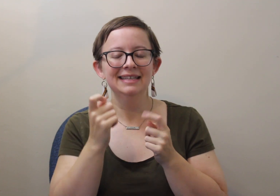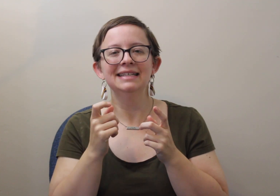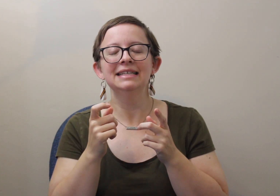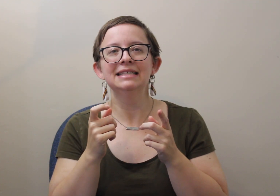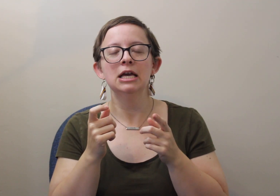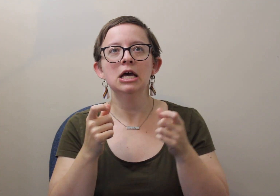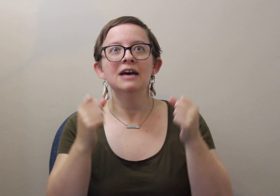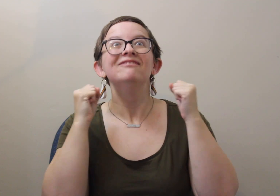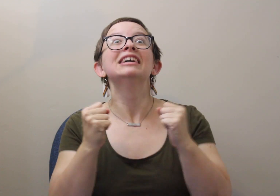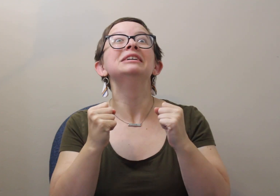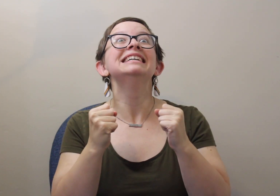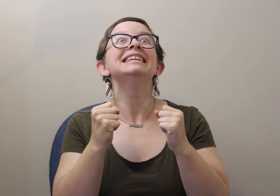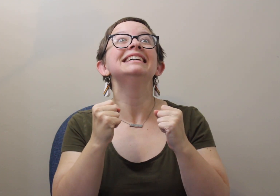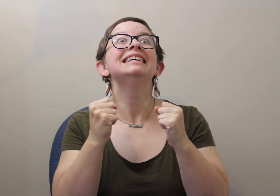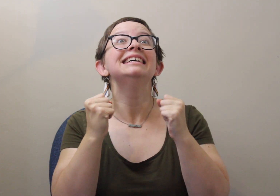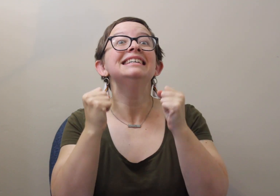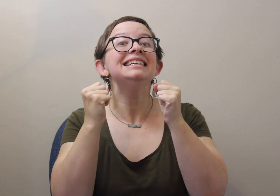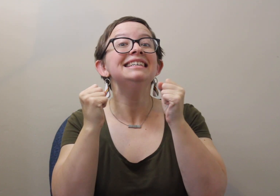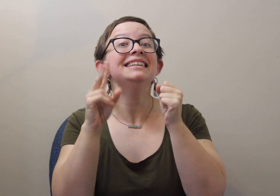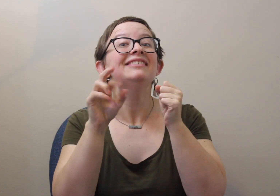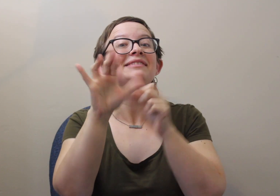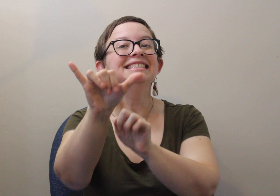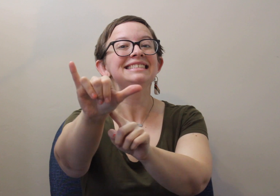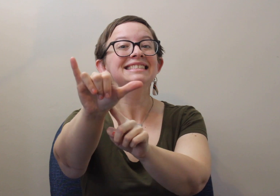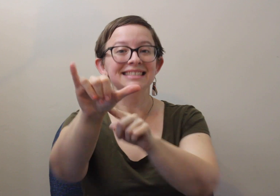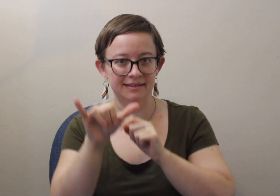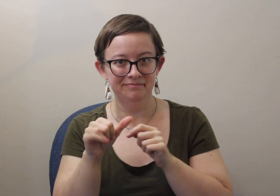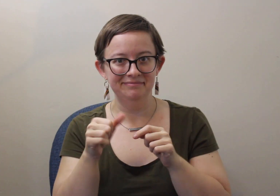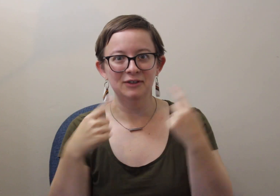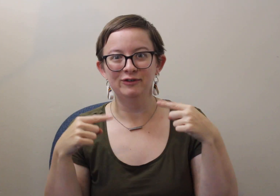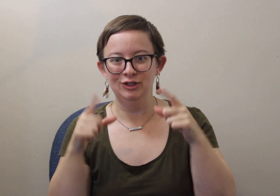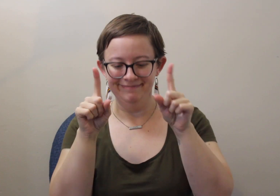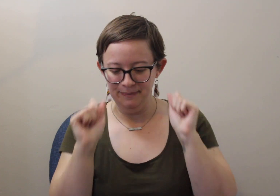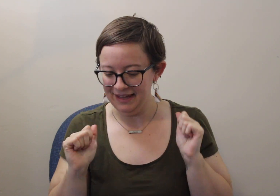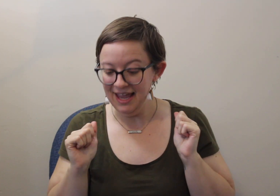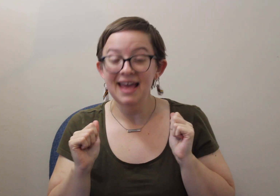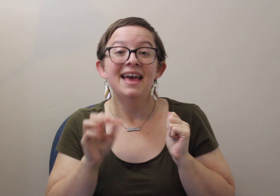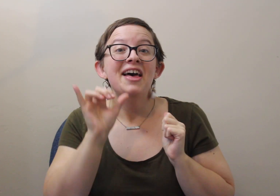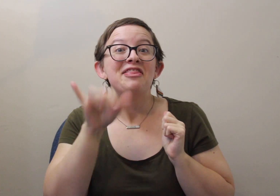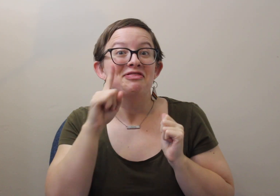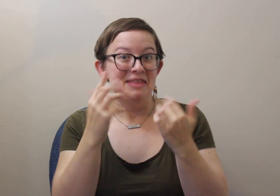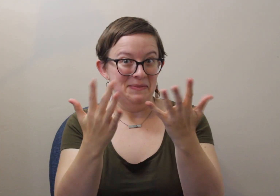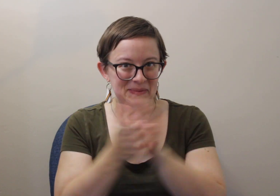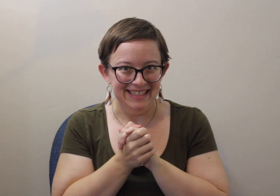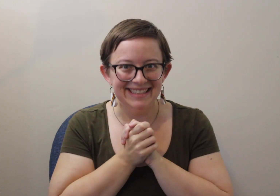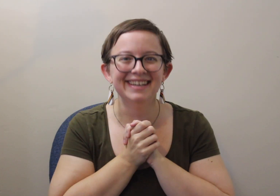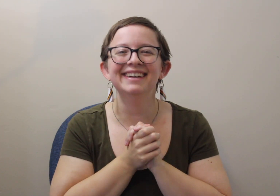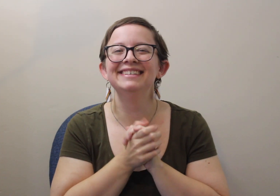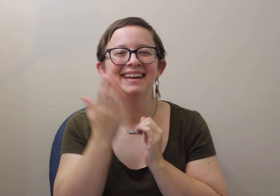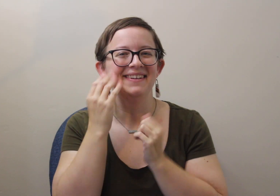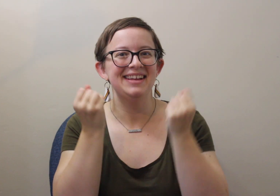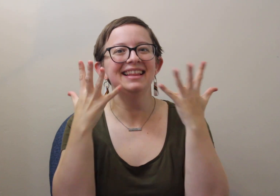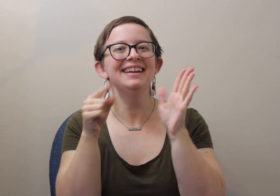Because it is very, very controversial. So that'll have to wait.